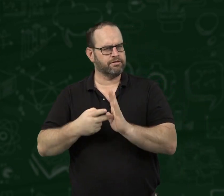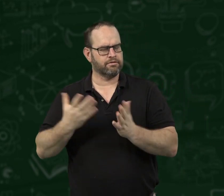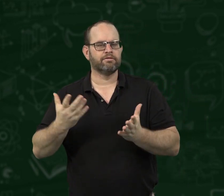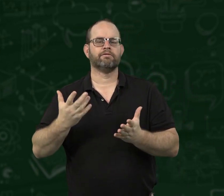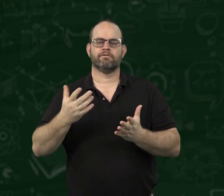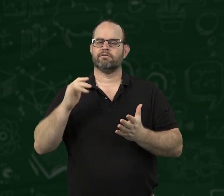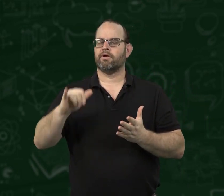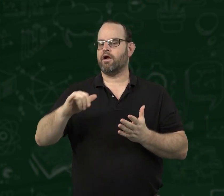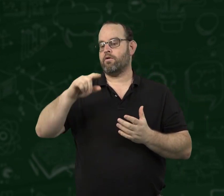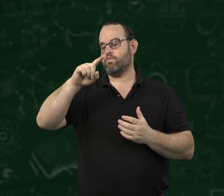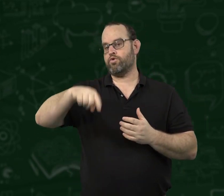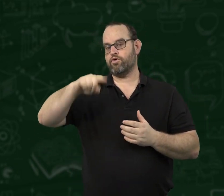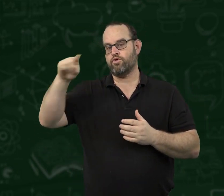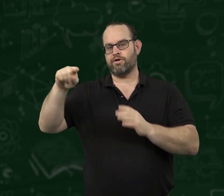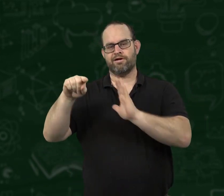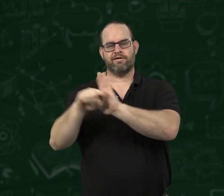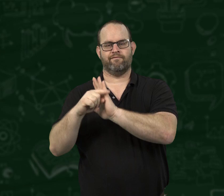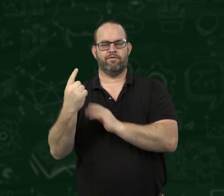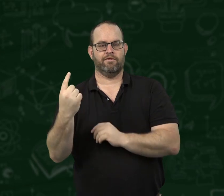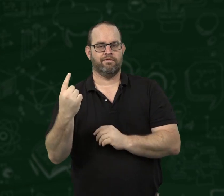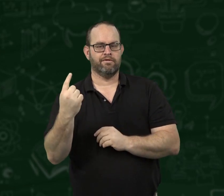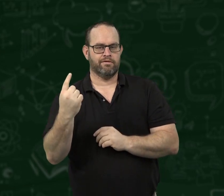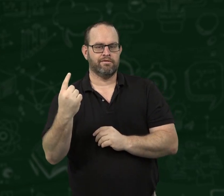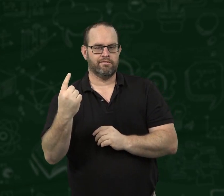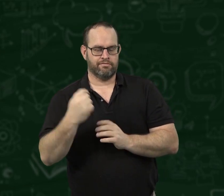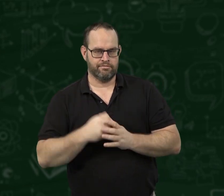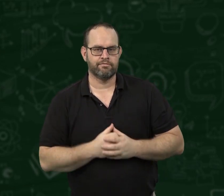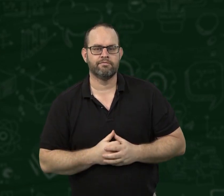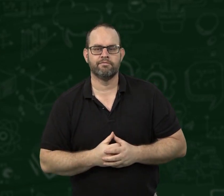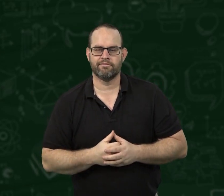An imaginary number is the square root of negative one (√-1).